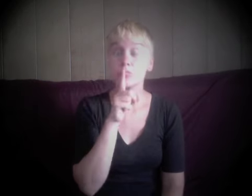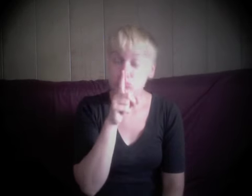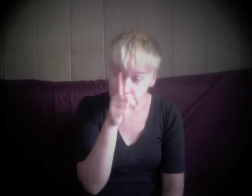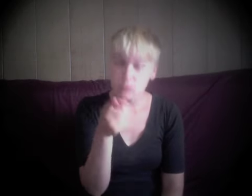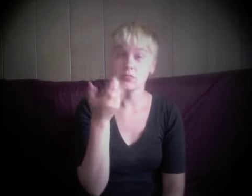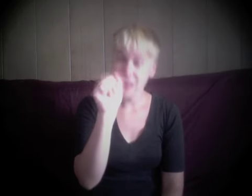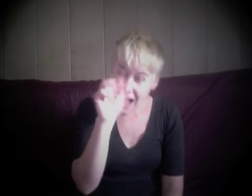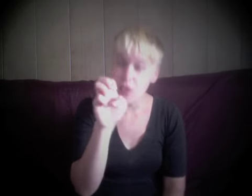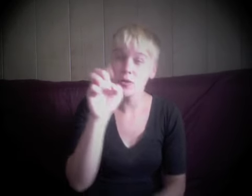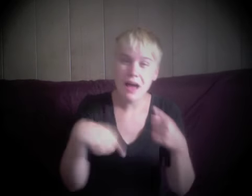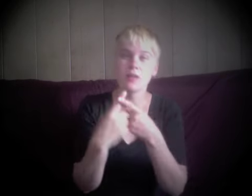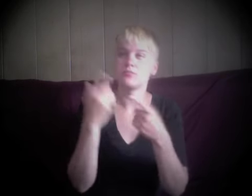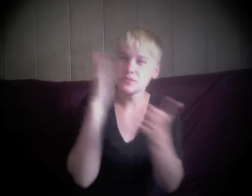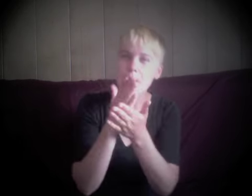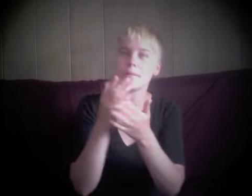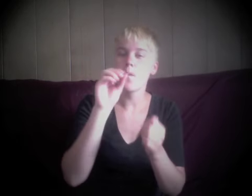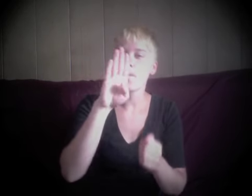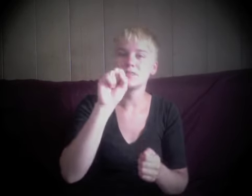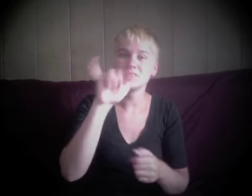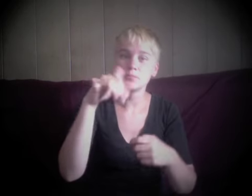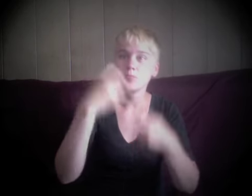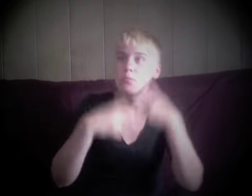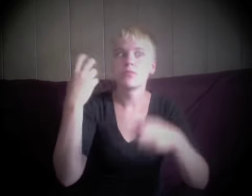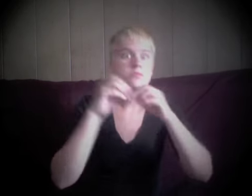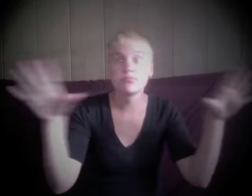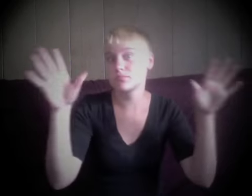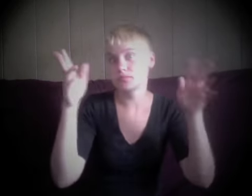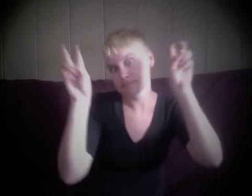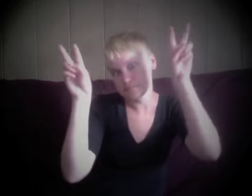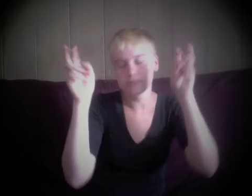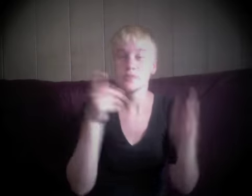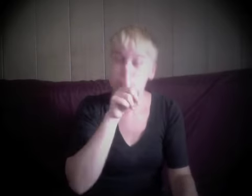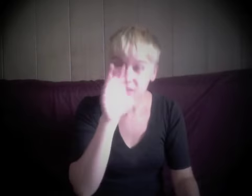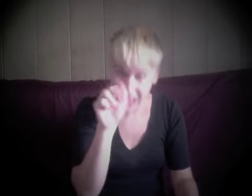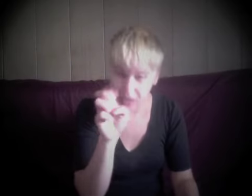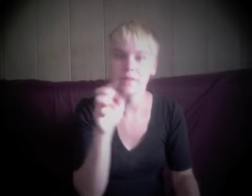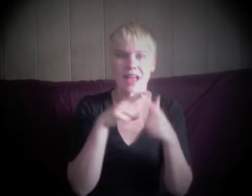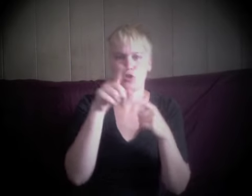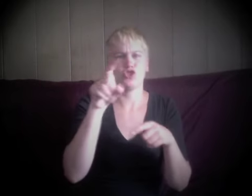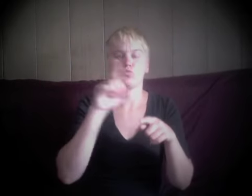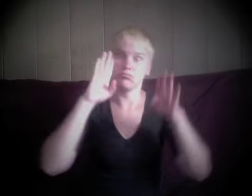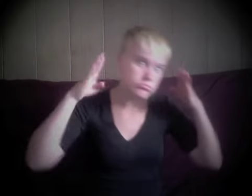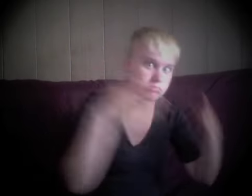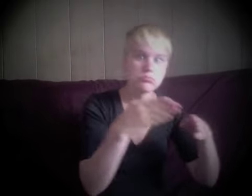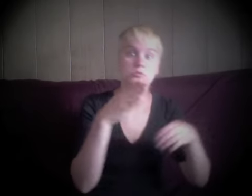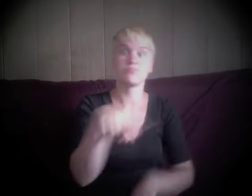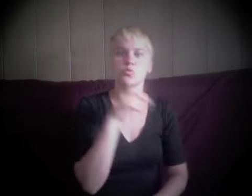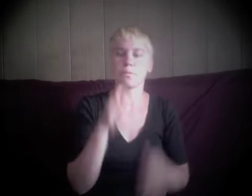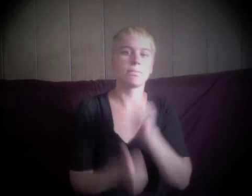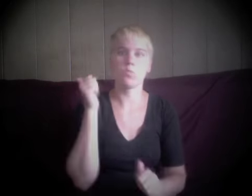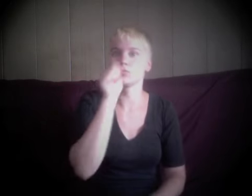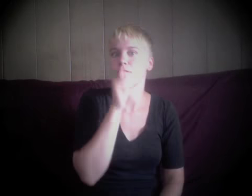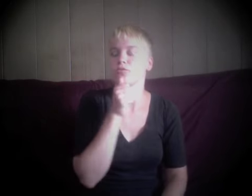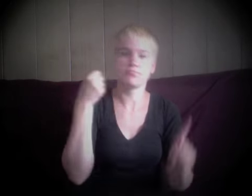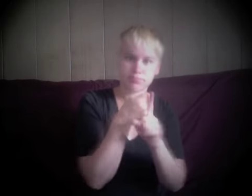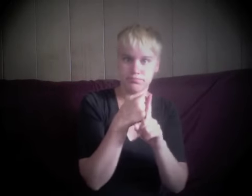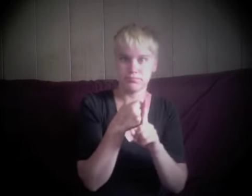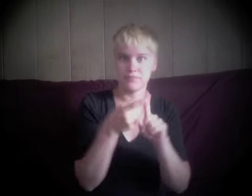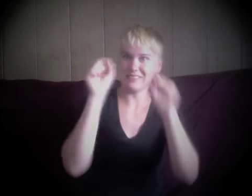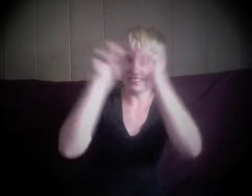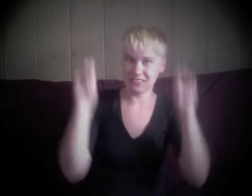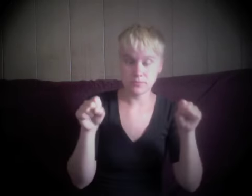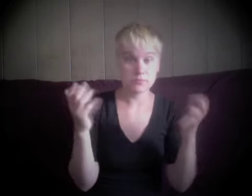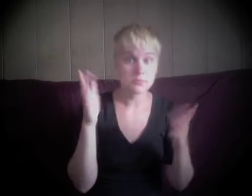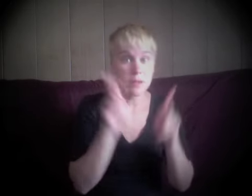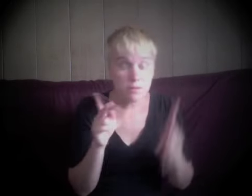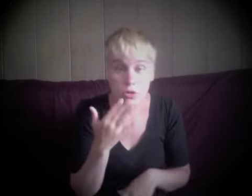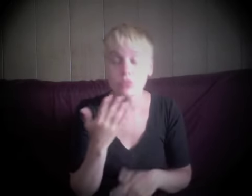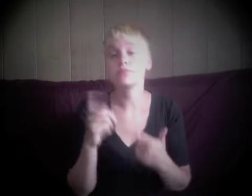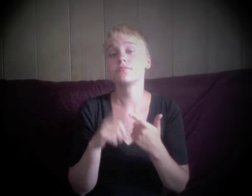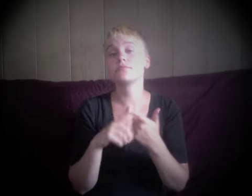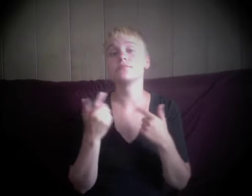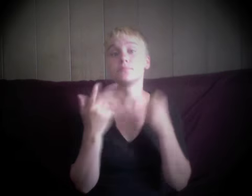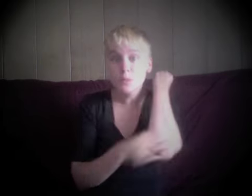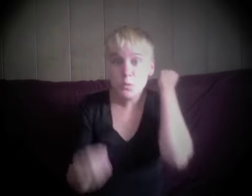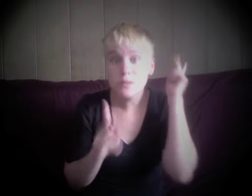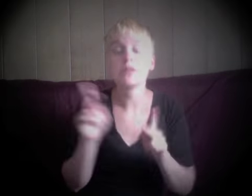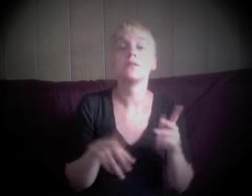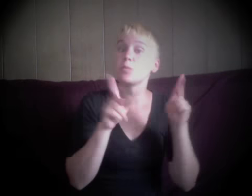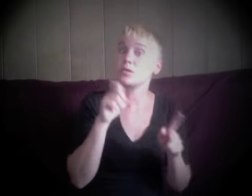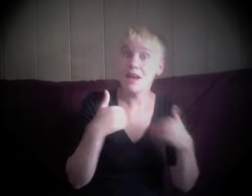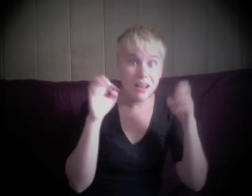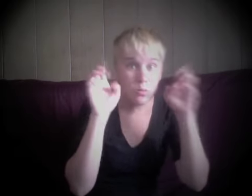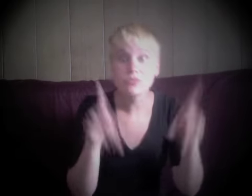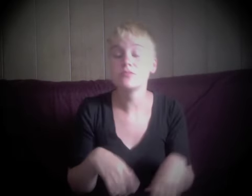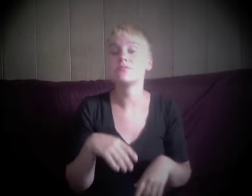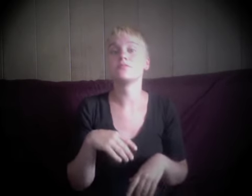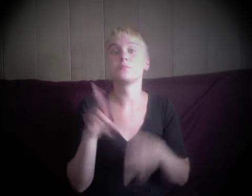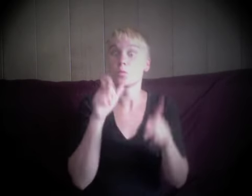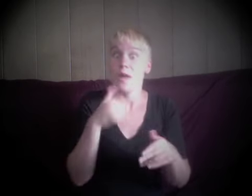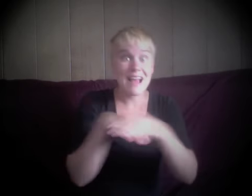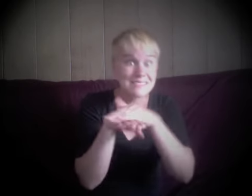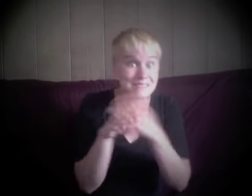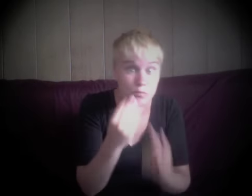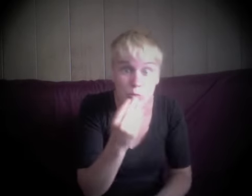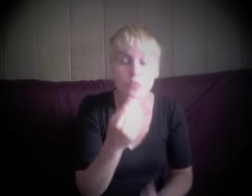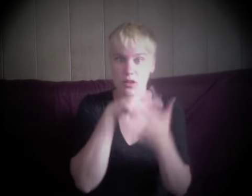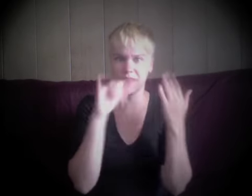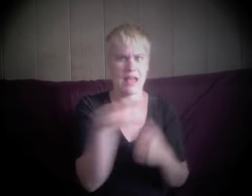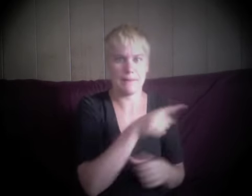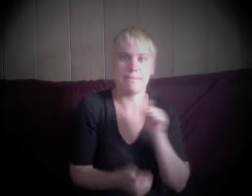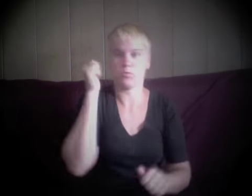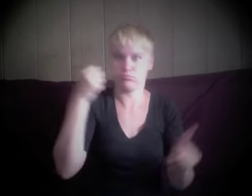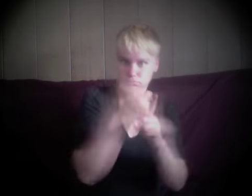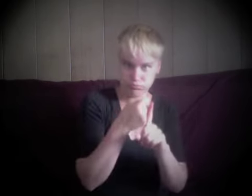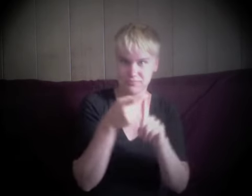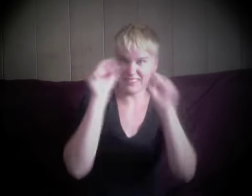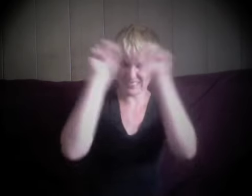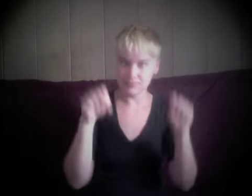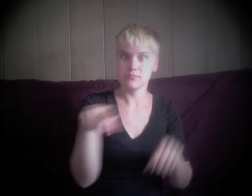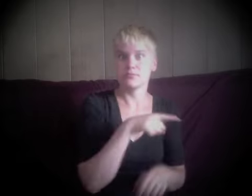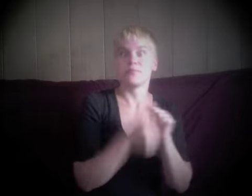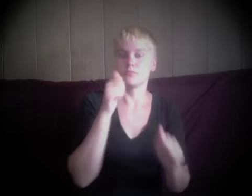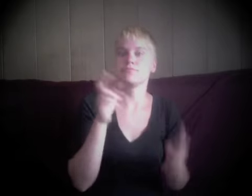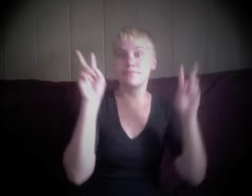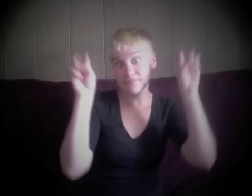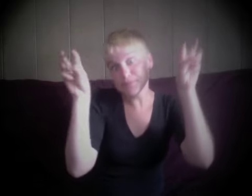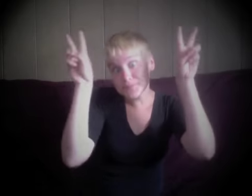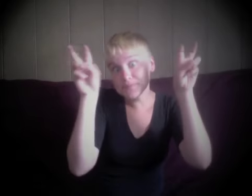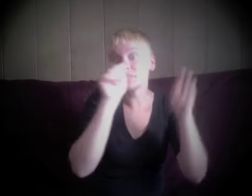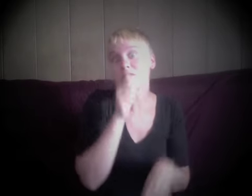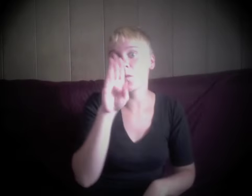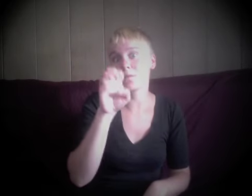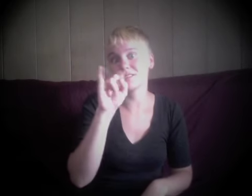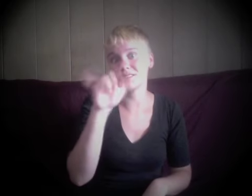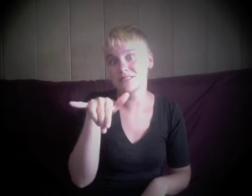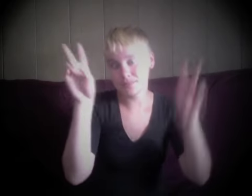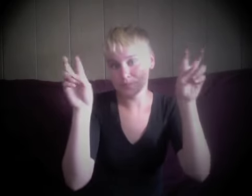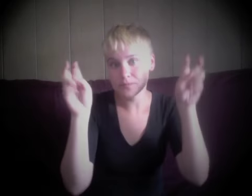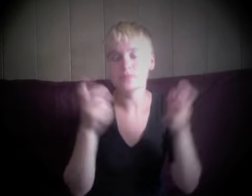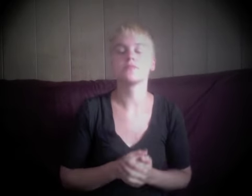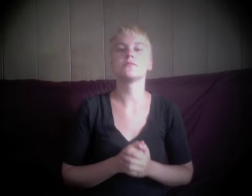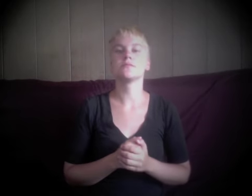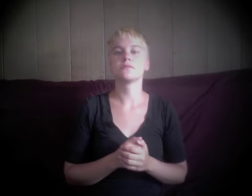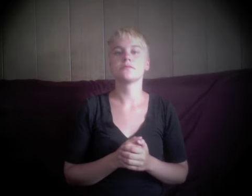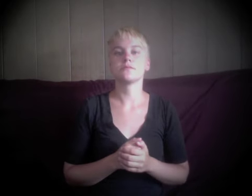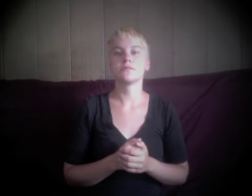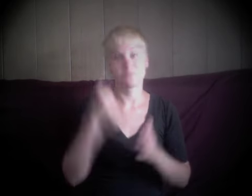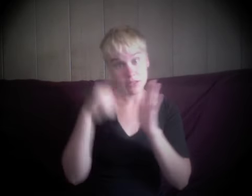If you REALLY care soooo much about the obesity epidemic, are you doing anti-racist social justice work?